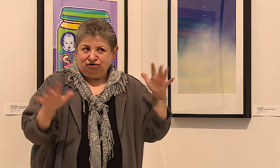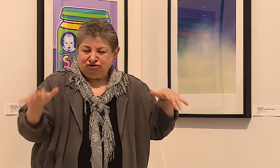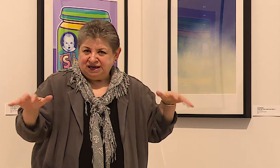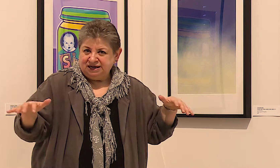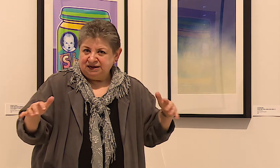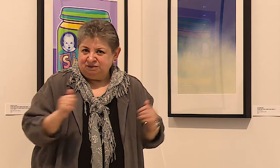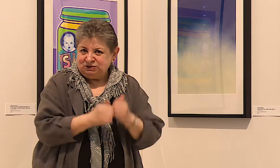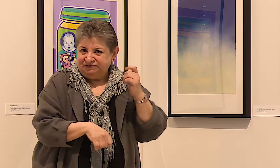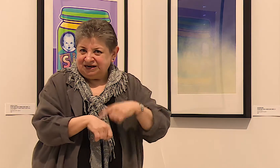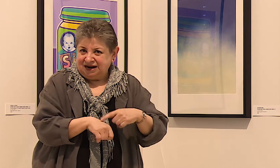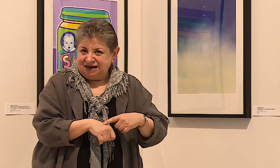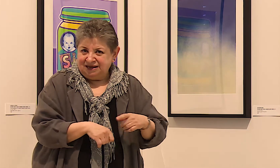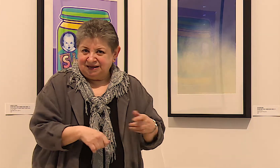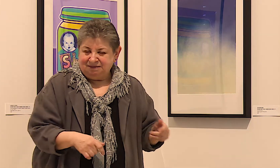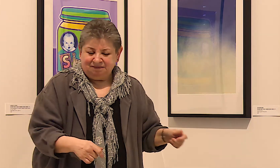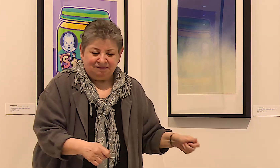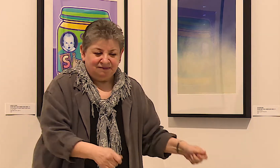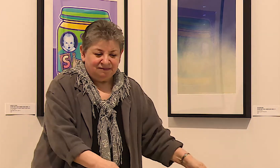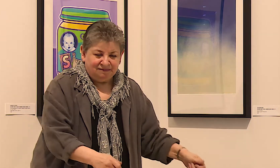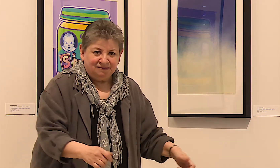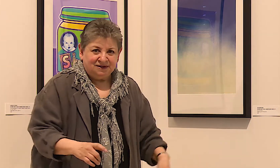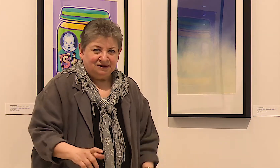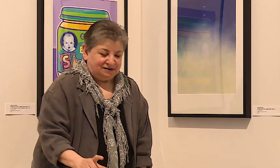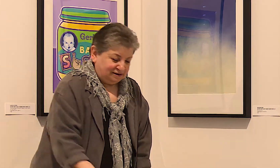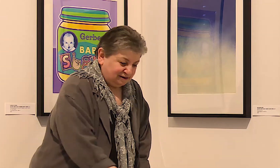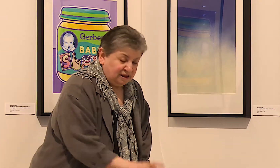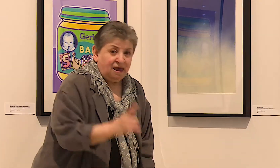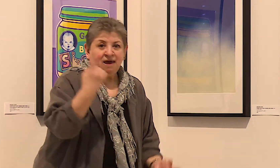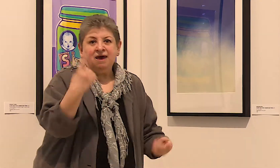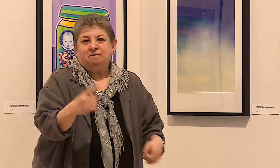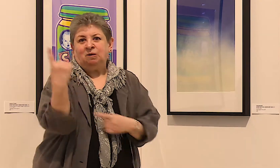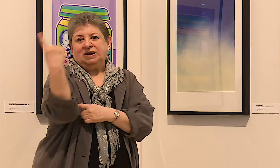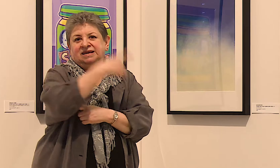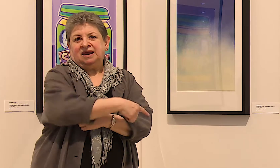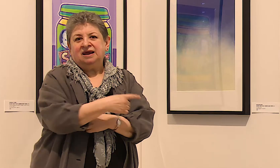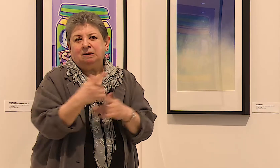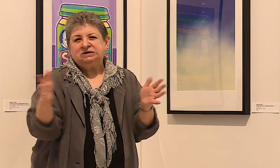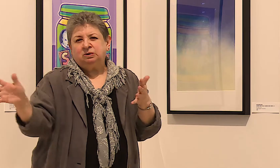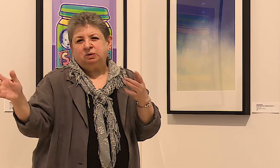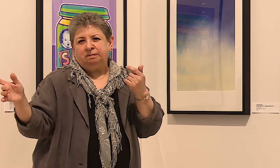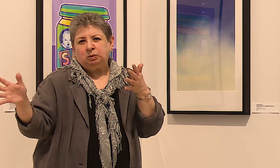Now, this was all contingent on the weather, and it would rain often.